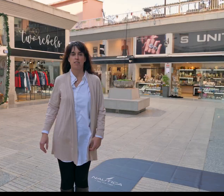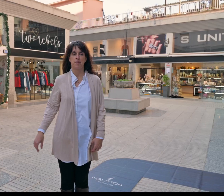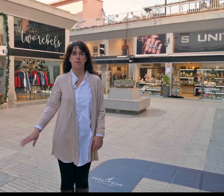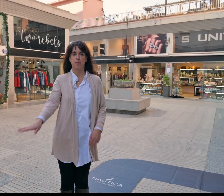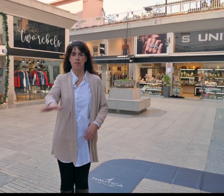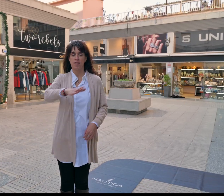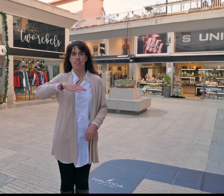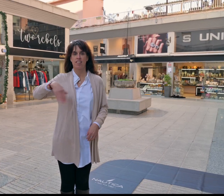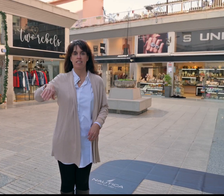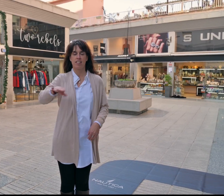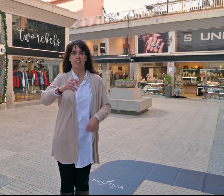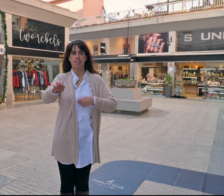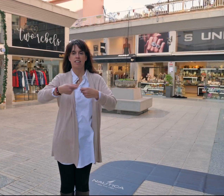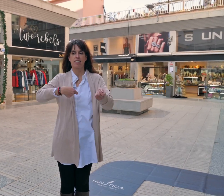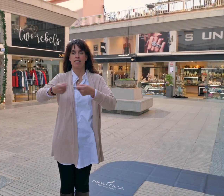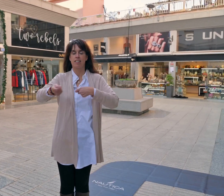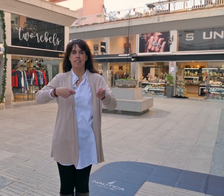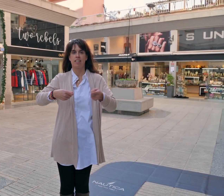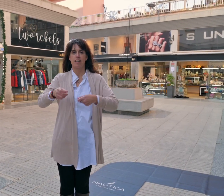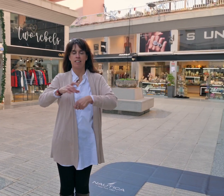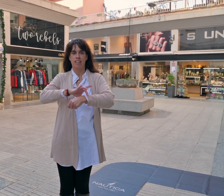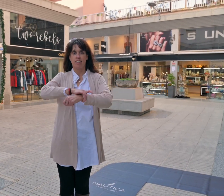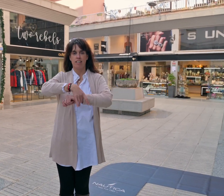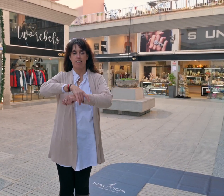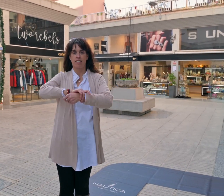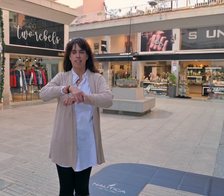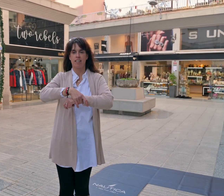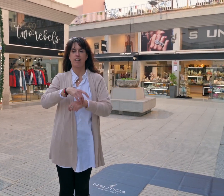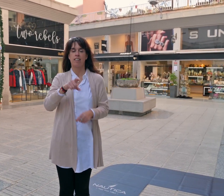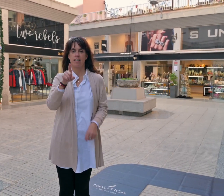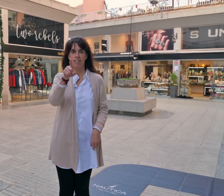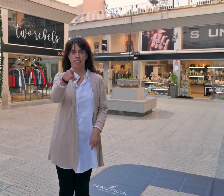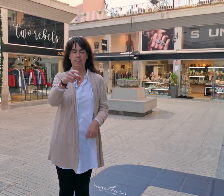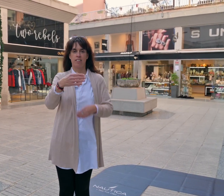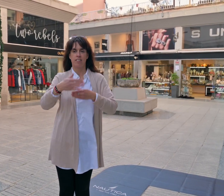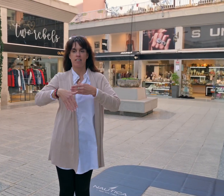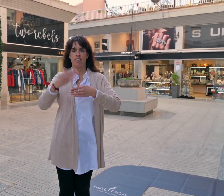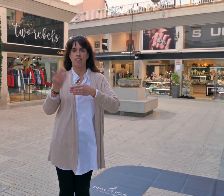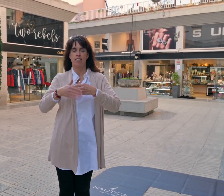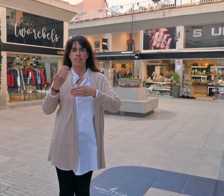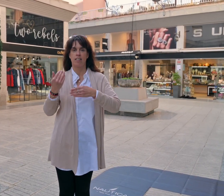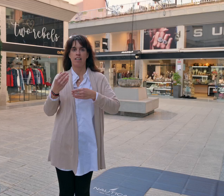Discover the most cosmopolitan part of Platja d'Aro And the latest fashion trends